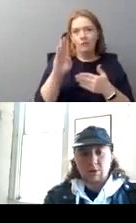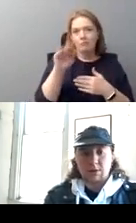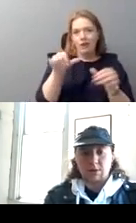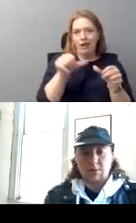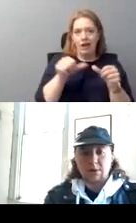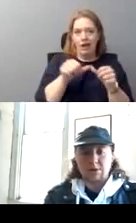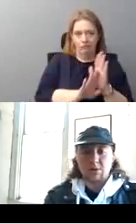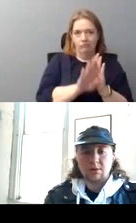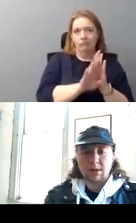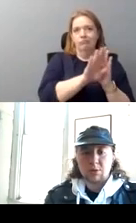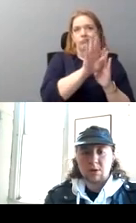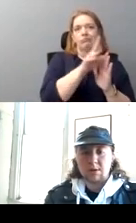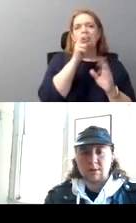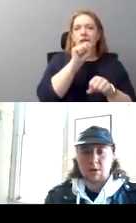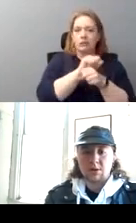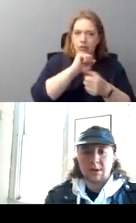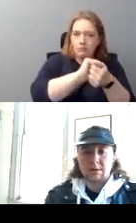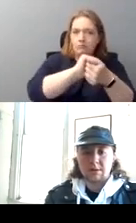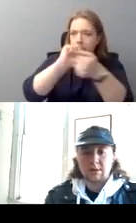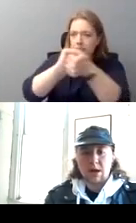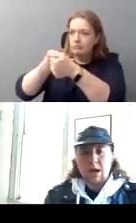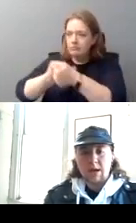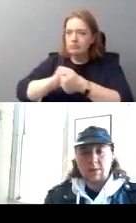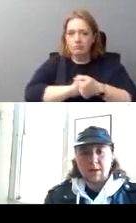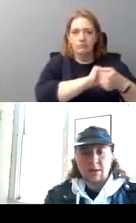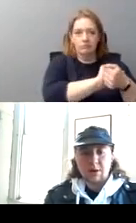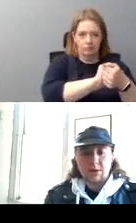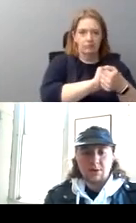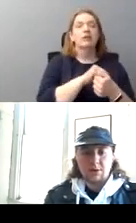with other foundational conceptual artists and art spaces. Expanding the possibilities